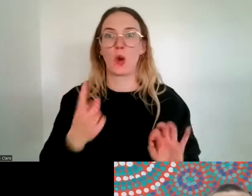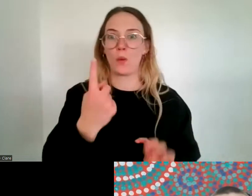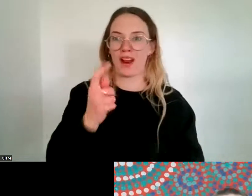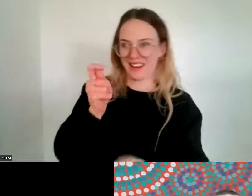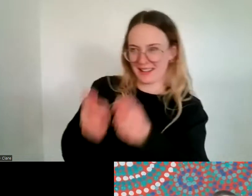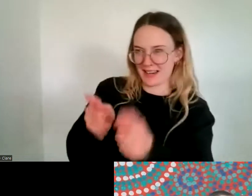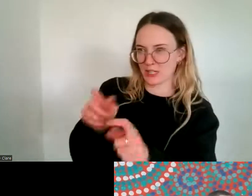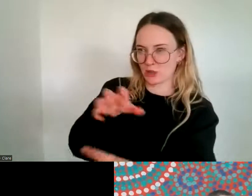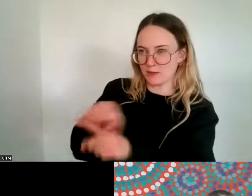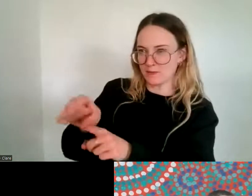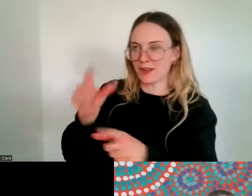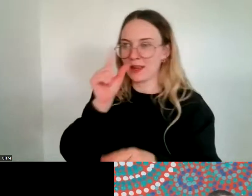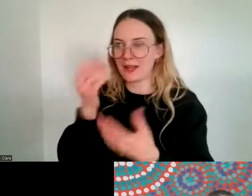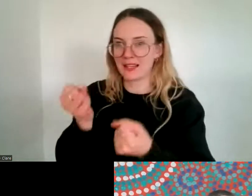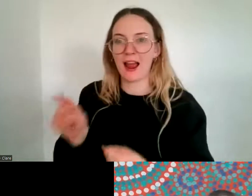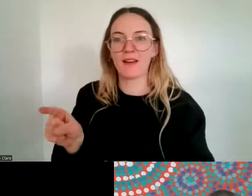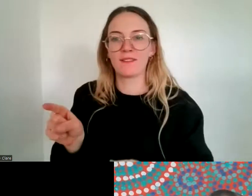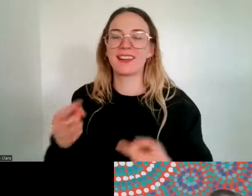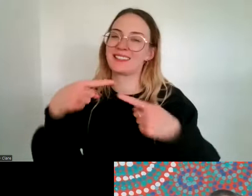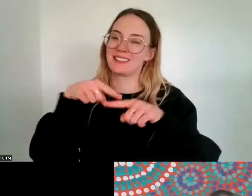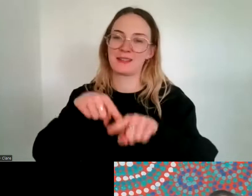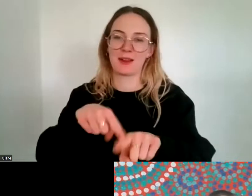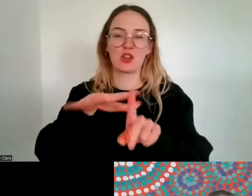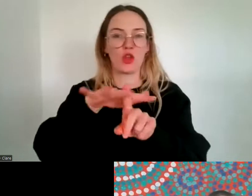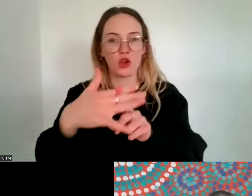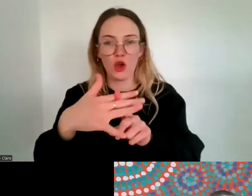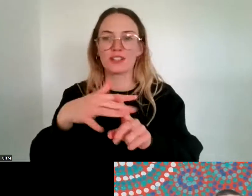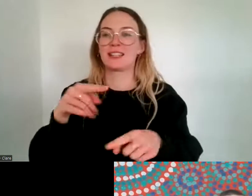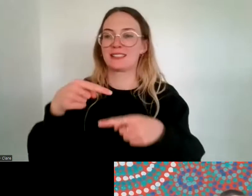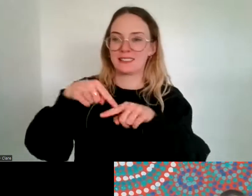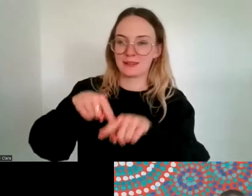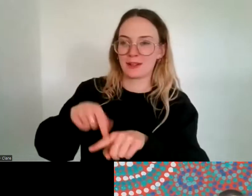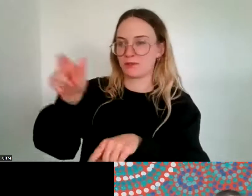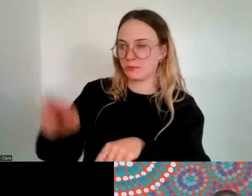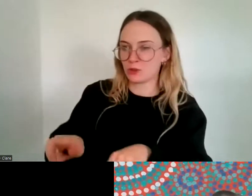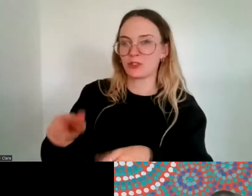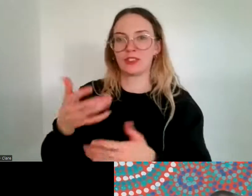It depends on the subject matter of the decision to be made. However the courts impose a more